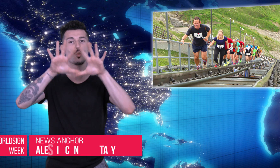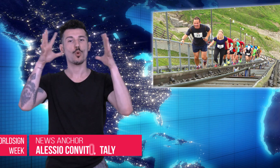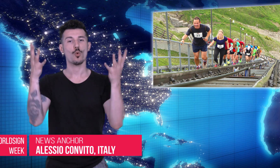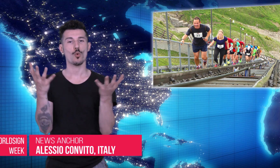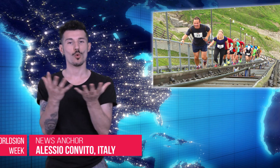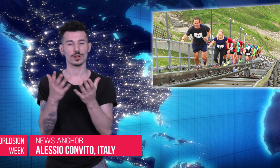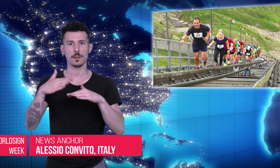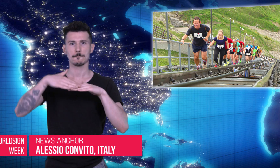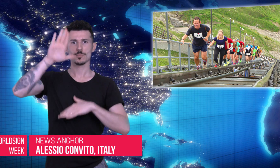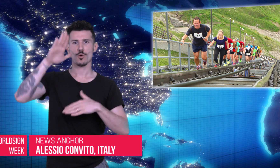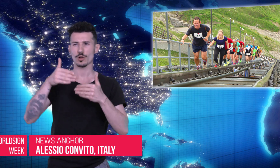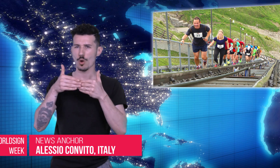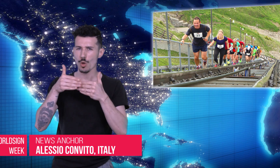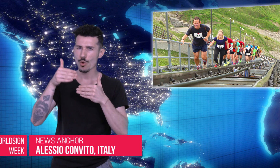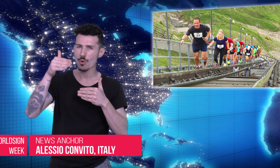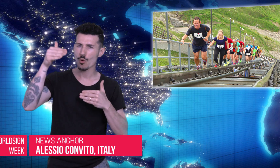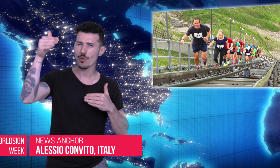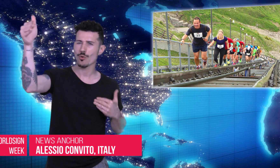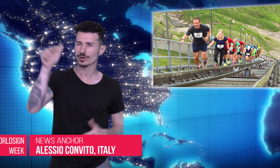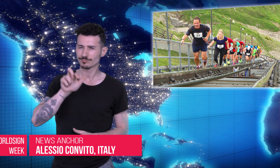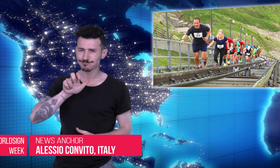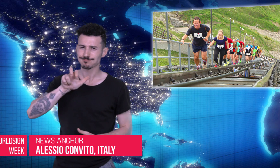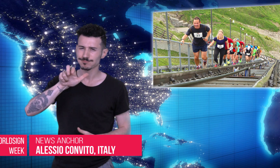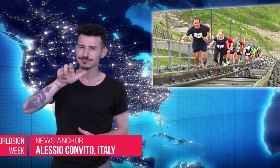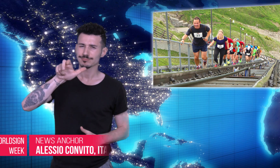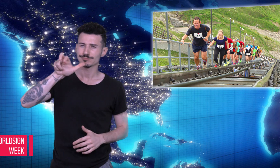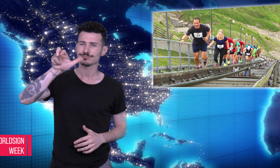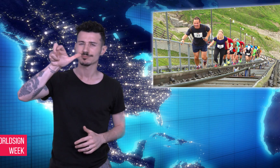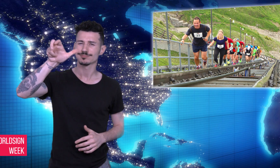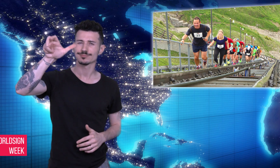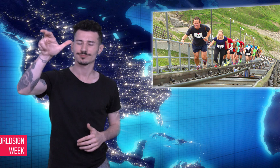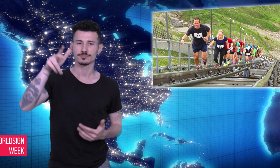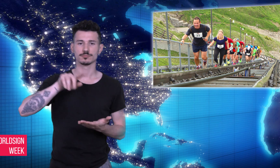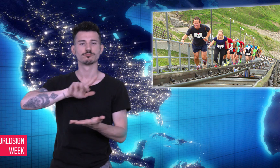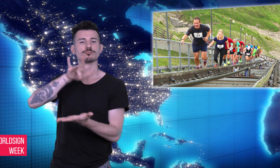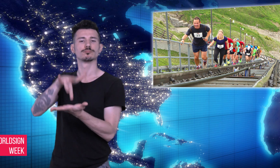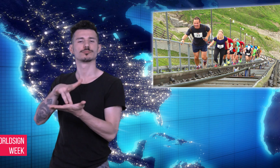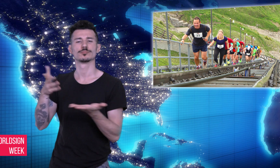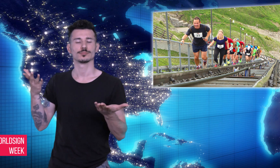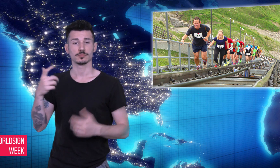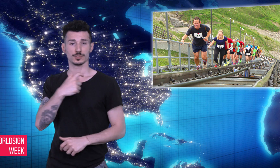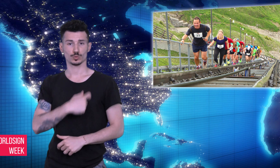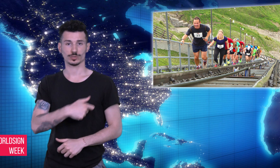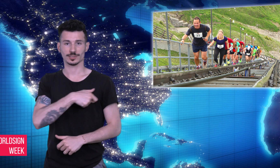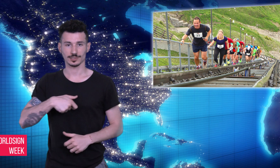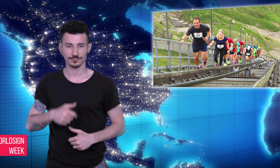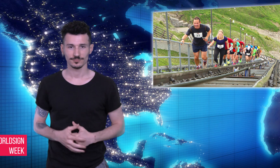Alessio: World’s Longest Staircase in Switzerland